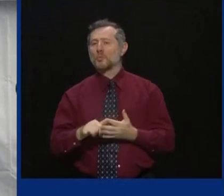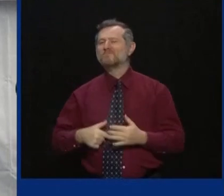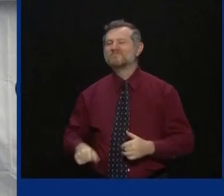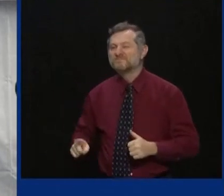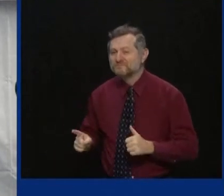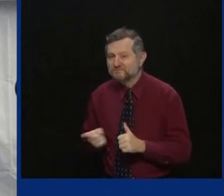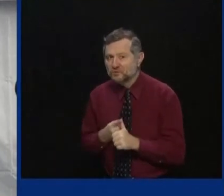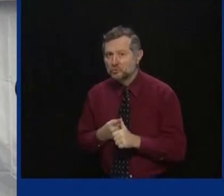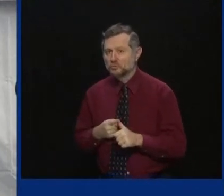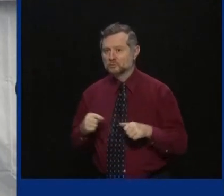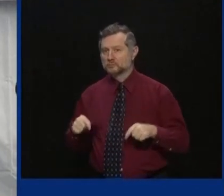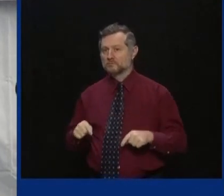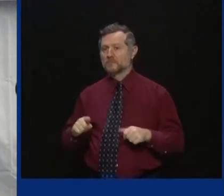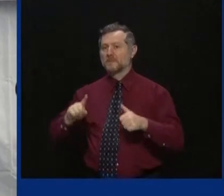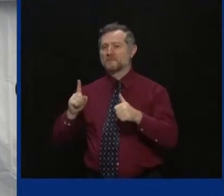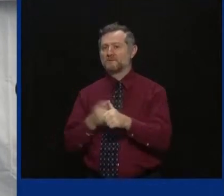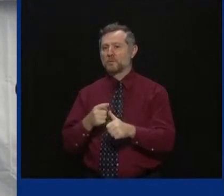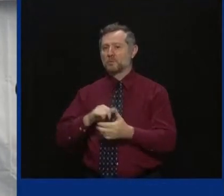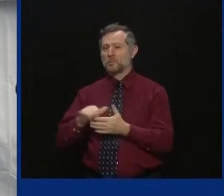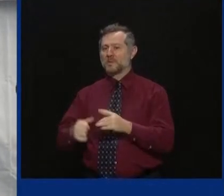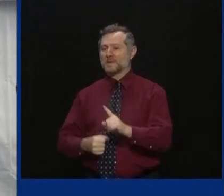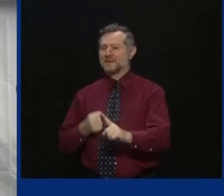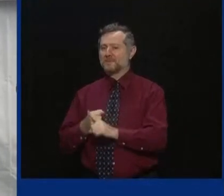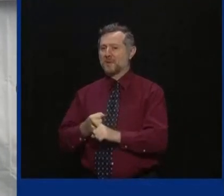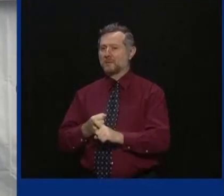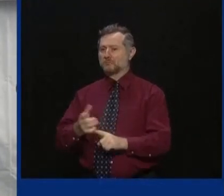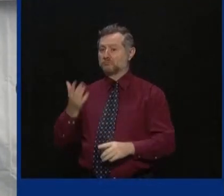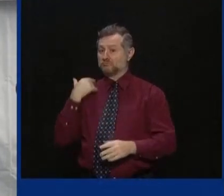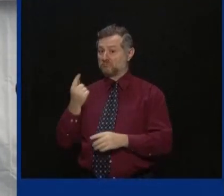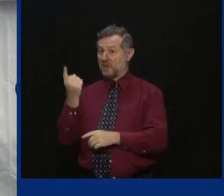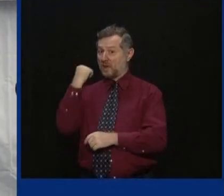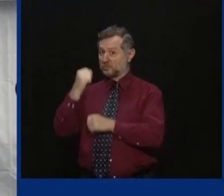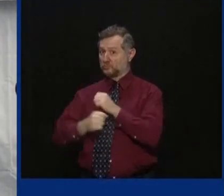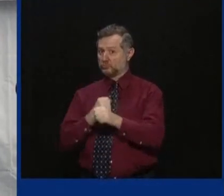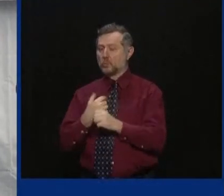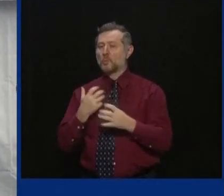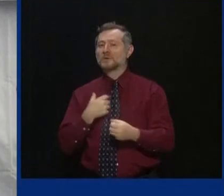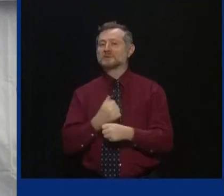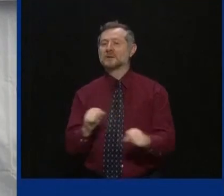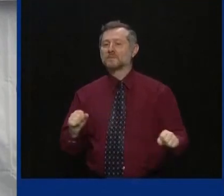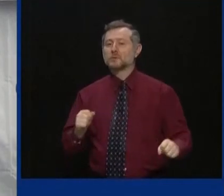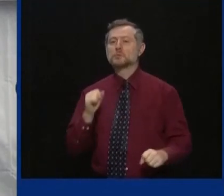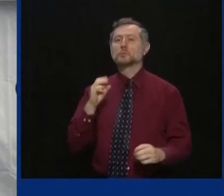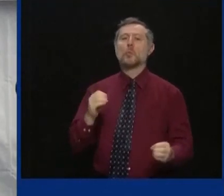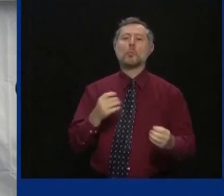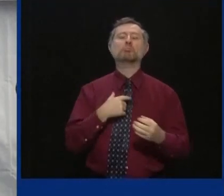PRESIDENT'S GUIDE GOES INTO EFFECT IN LATE OCTOBER BUT WE WERE HIT THE FIRST AND HARDEST